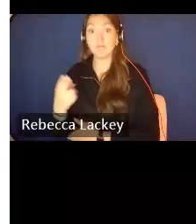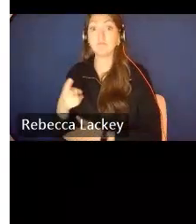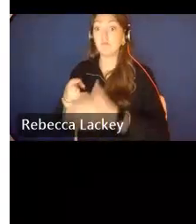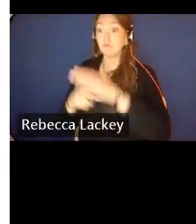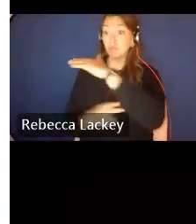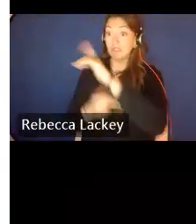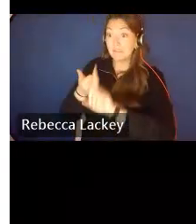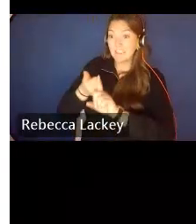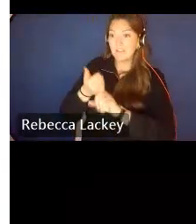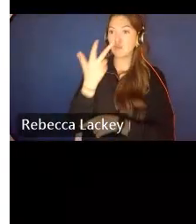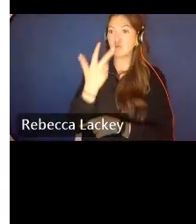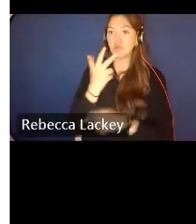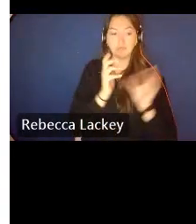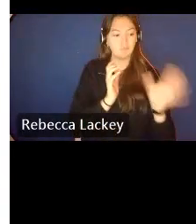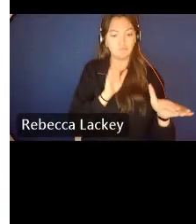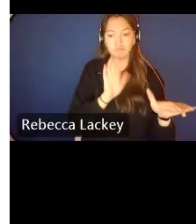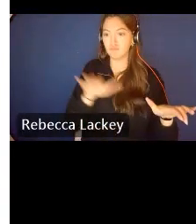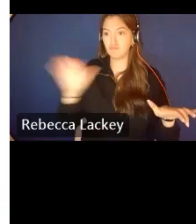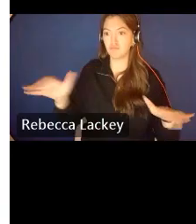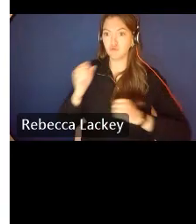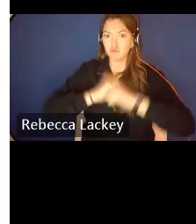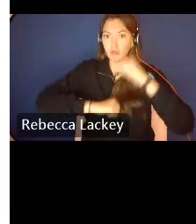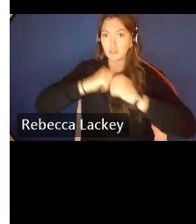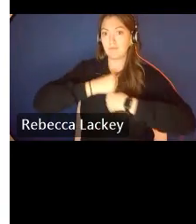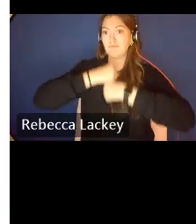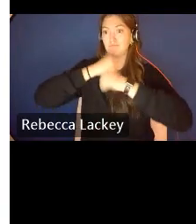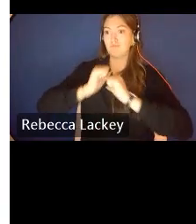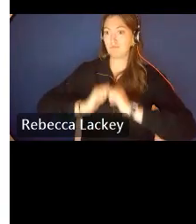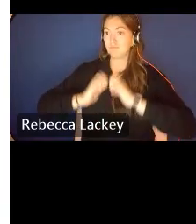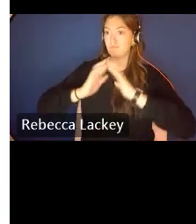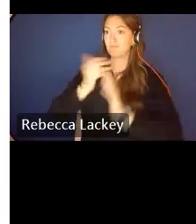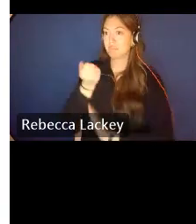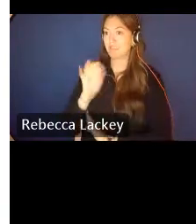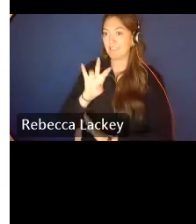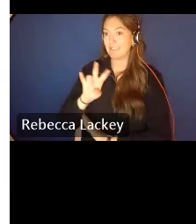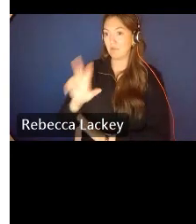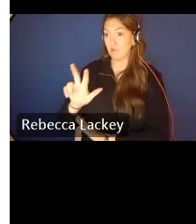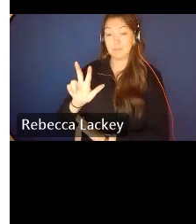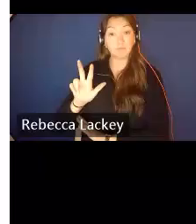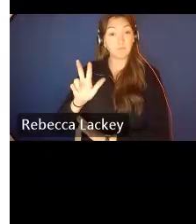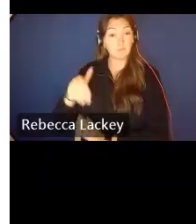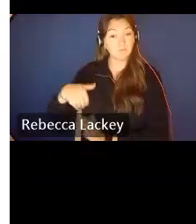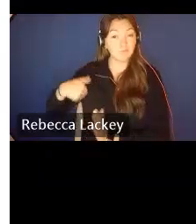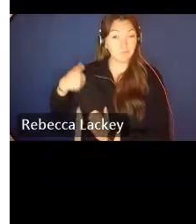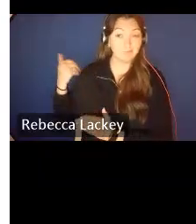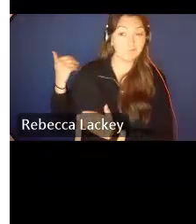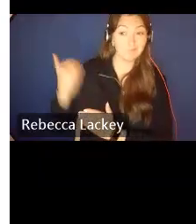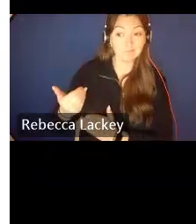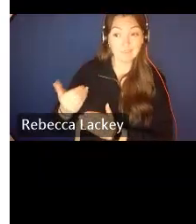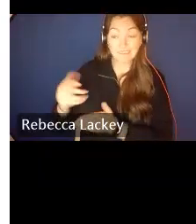threespan structure that was built in 1973. It was approaching the end of its intended design life,